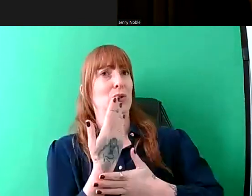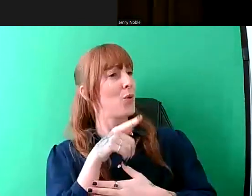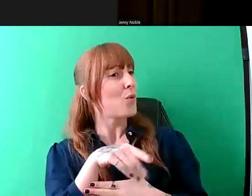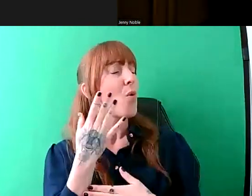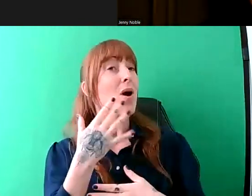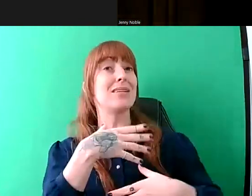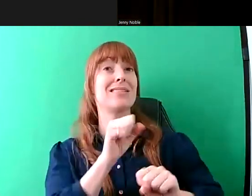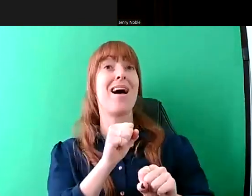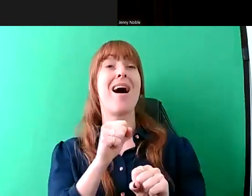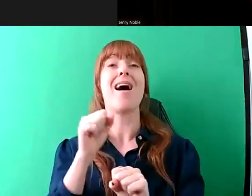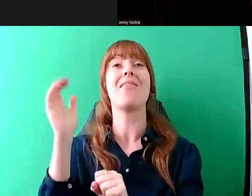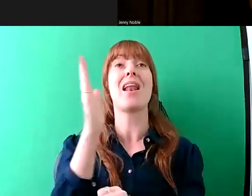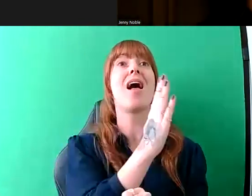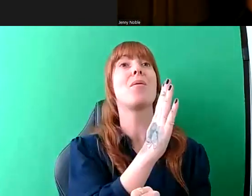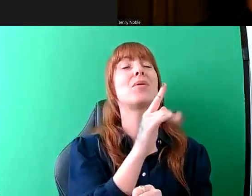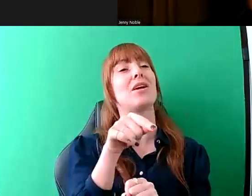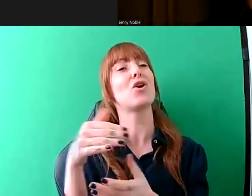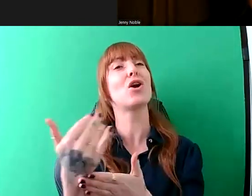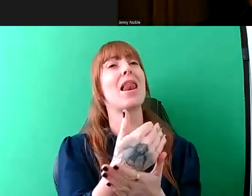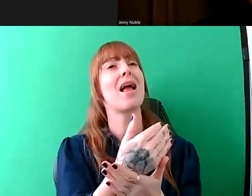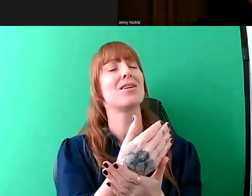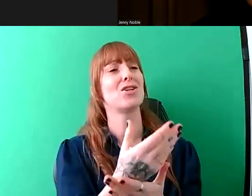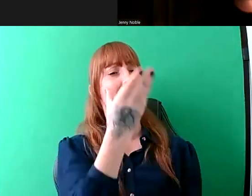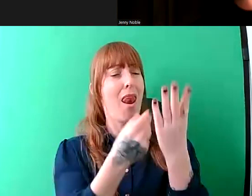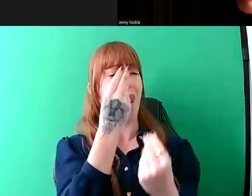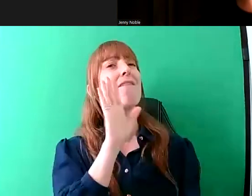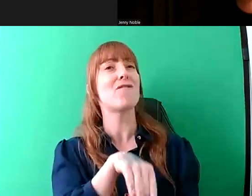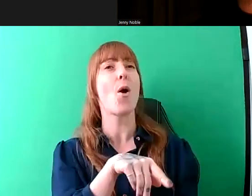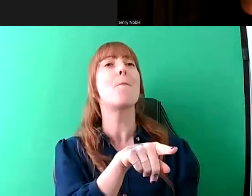the collection has taught me about that, and I think it's a really beautiful example